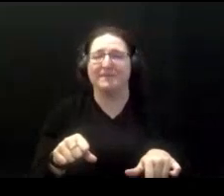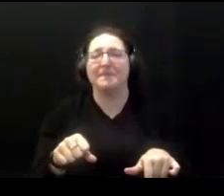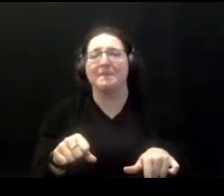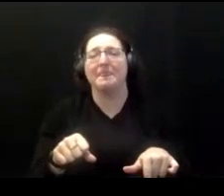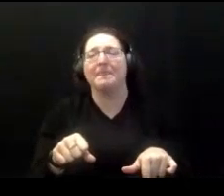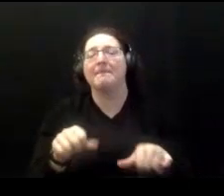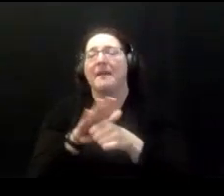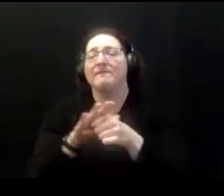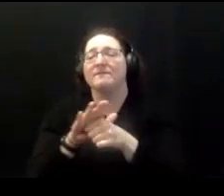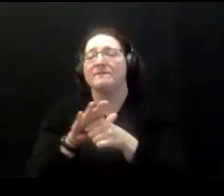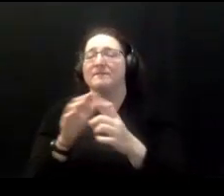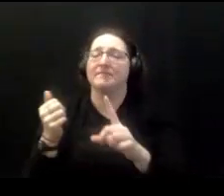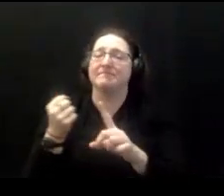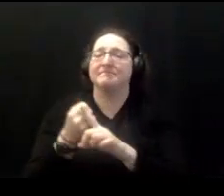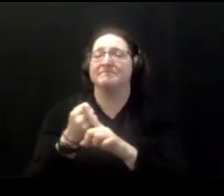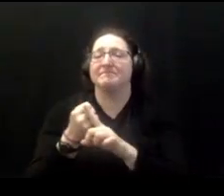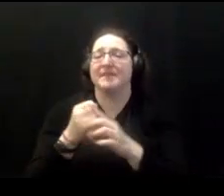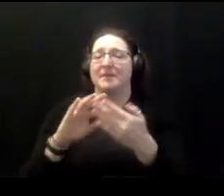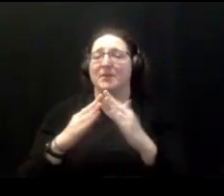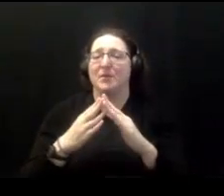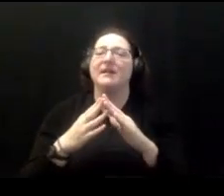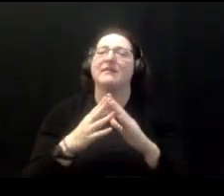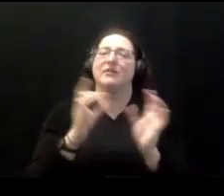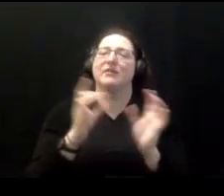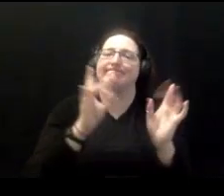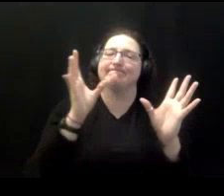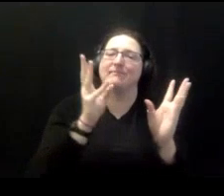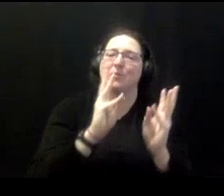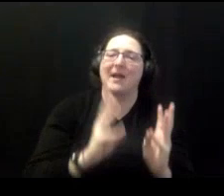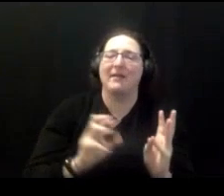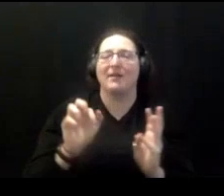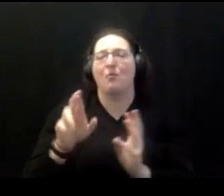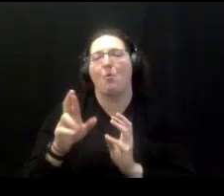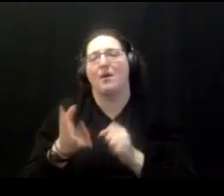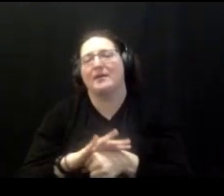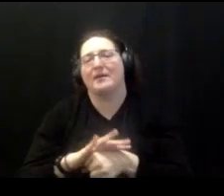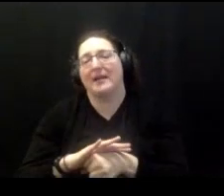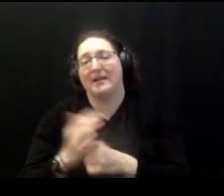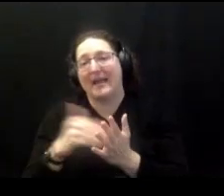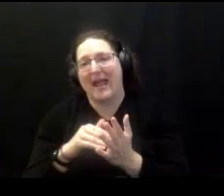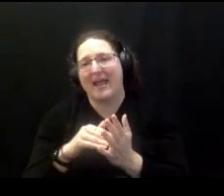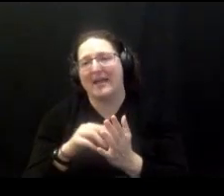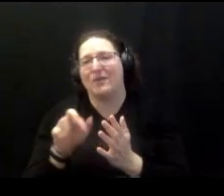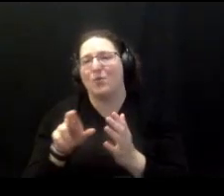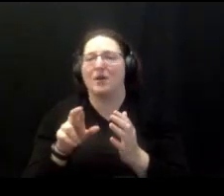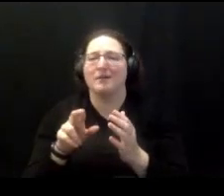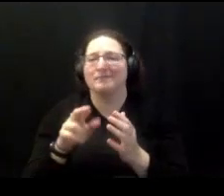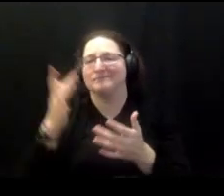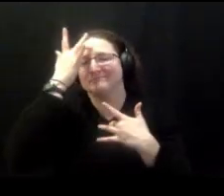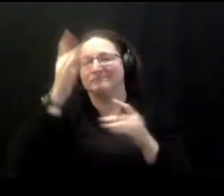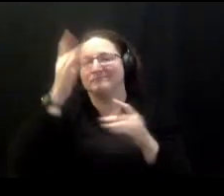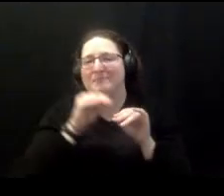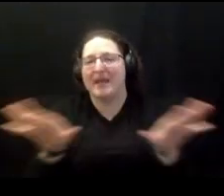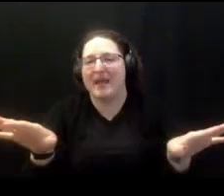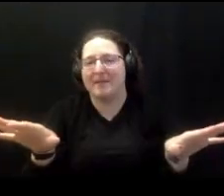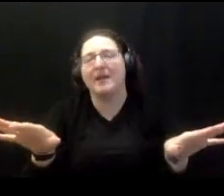For instance, inclement weather or a pandemic will understandably have effects that extend beyond any one healthcare facility.